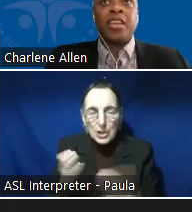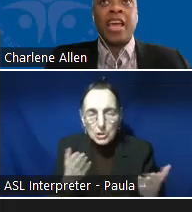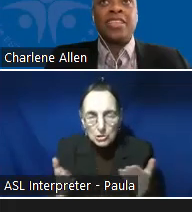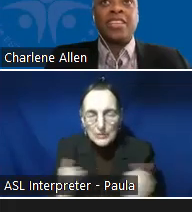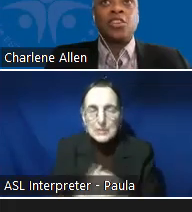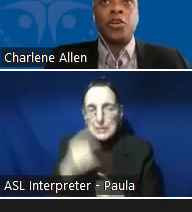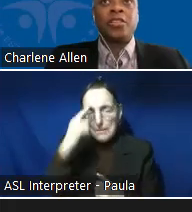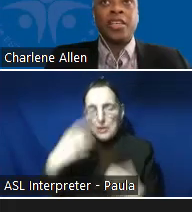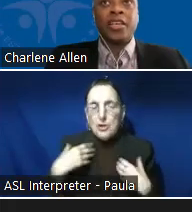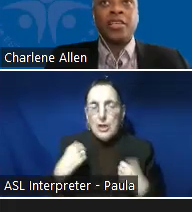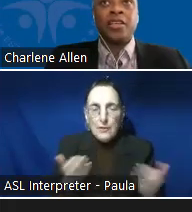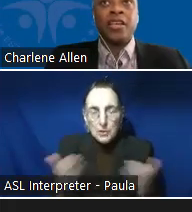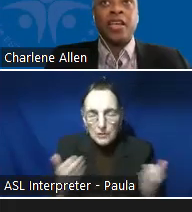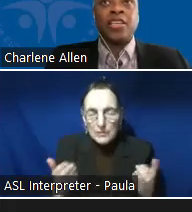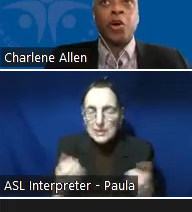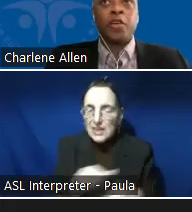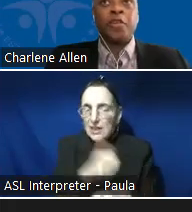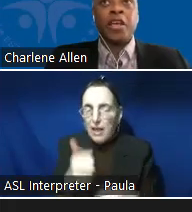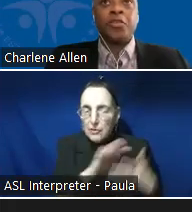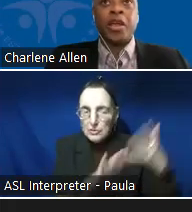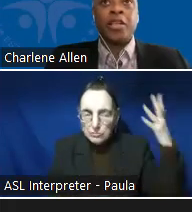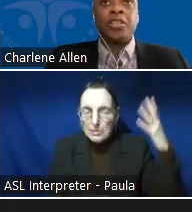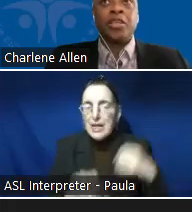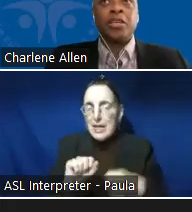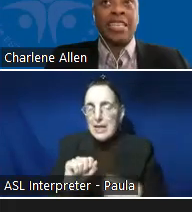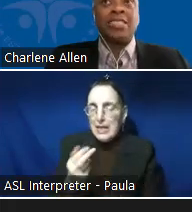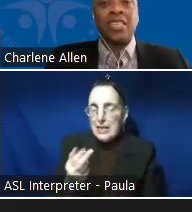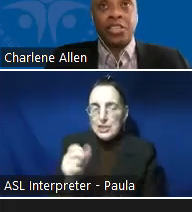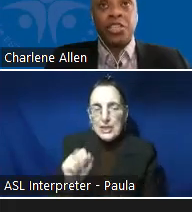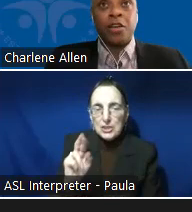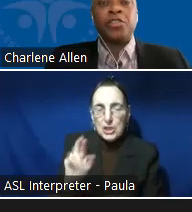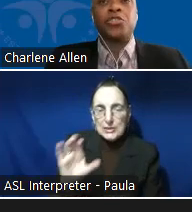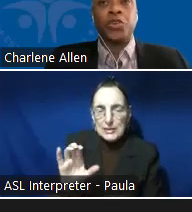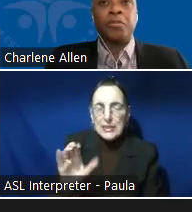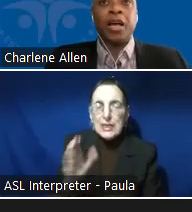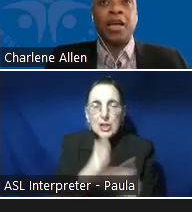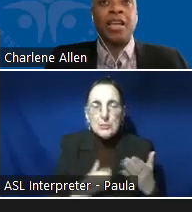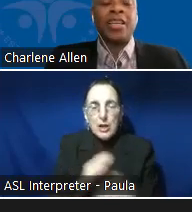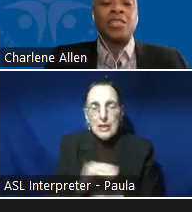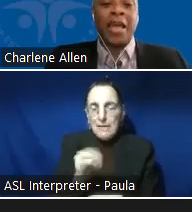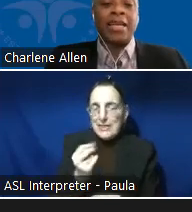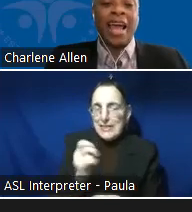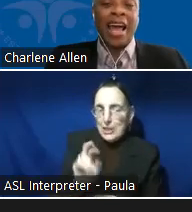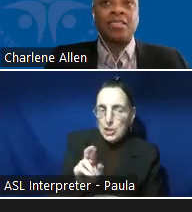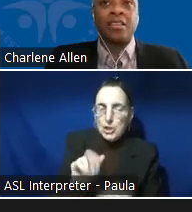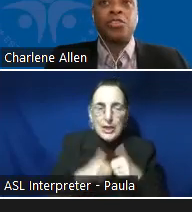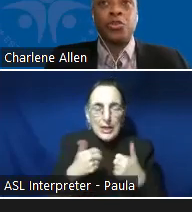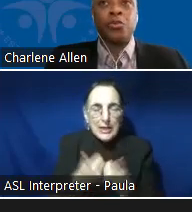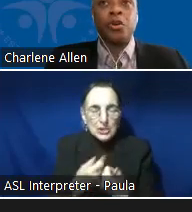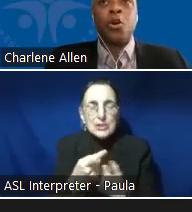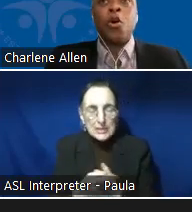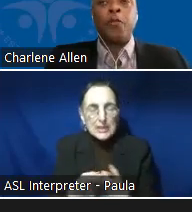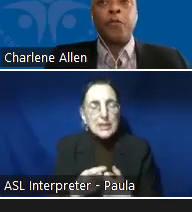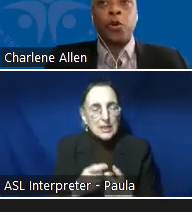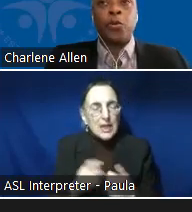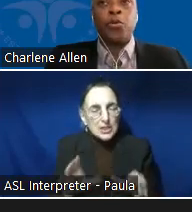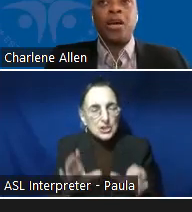HSRC is part of an interagency initiative to streamline and expand access to affordable,